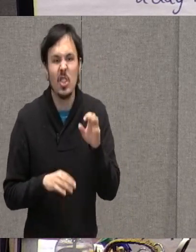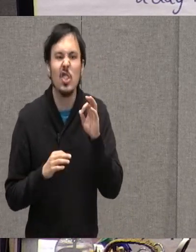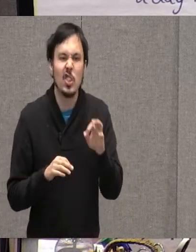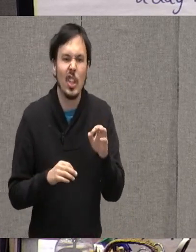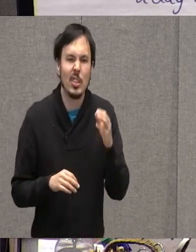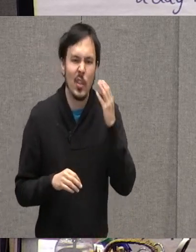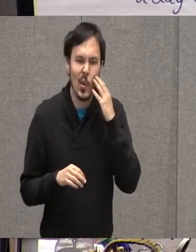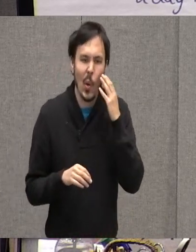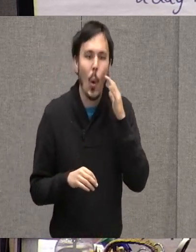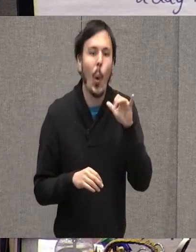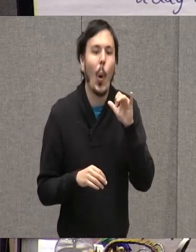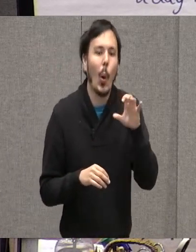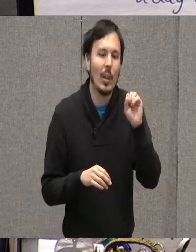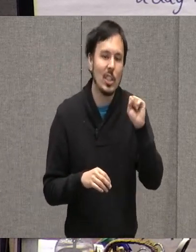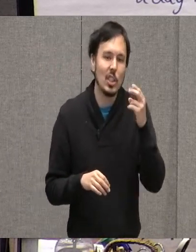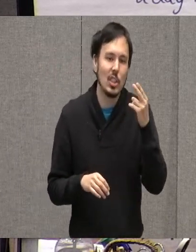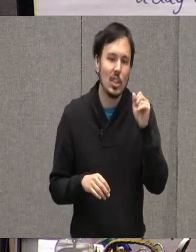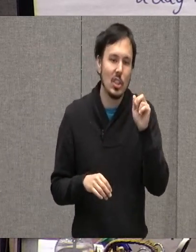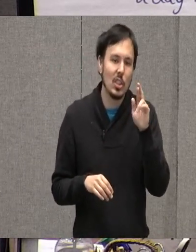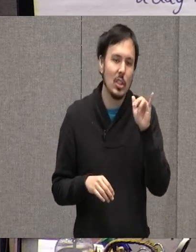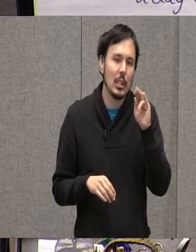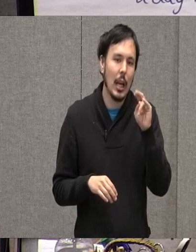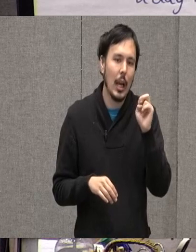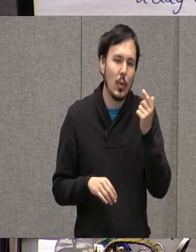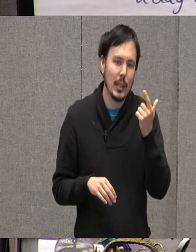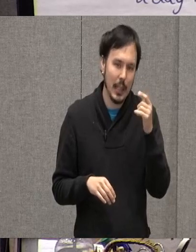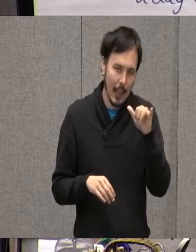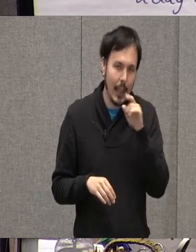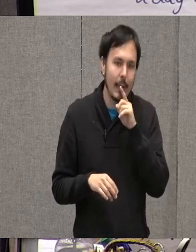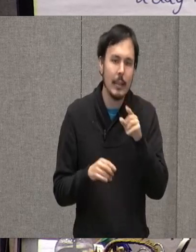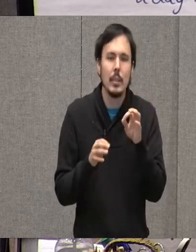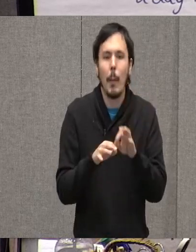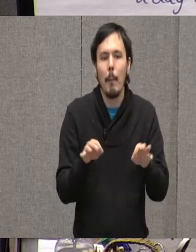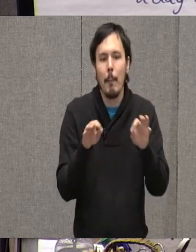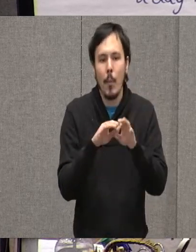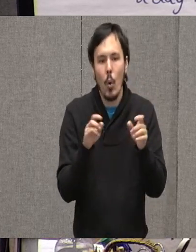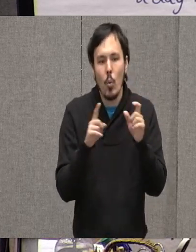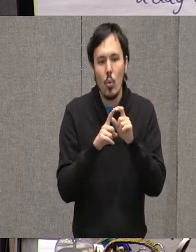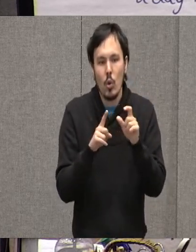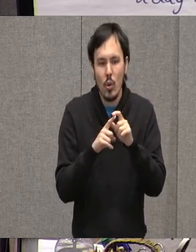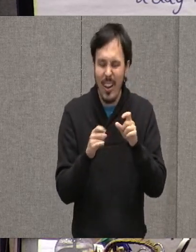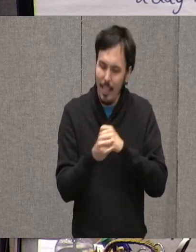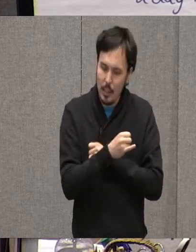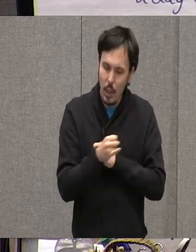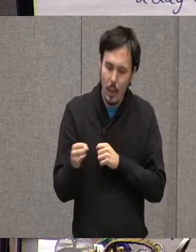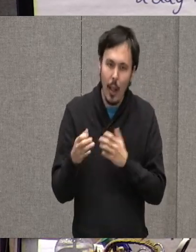Sharing is a key word for us. So let's go ahead and underline what the question is.